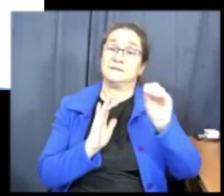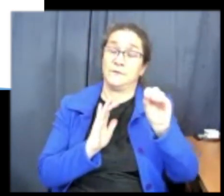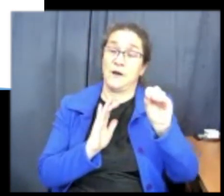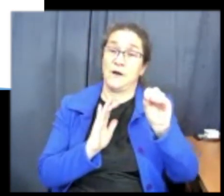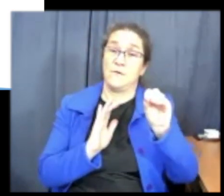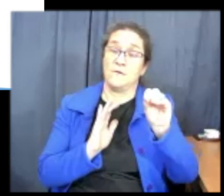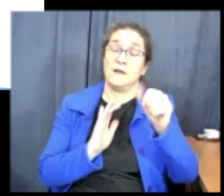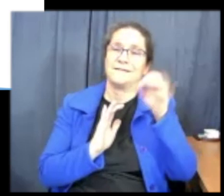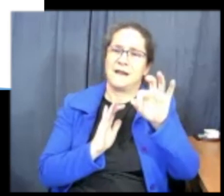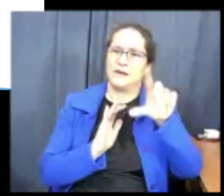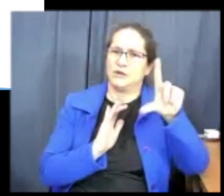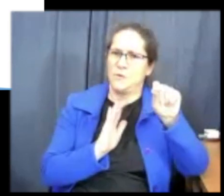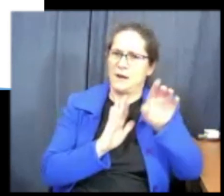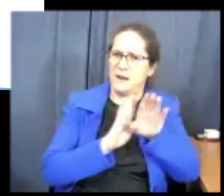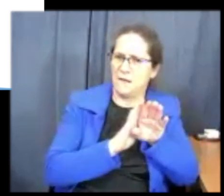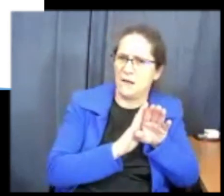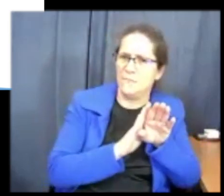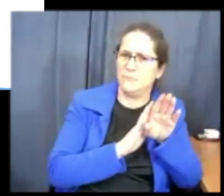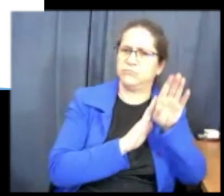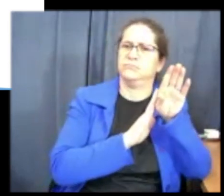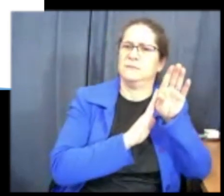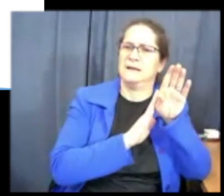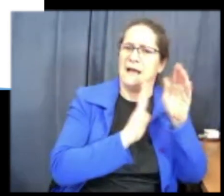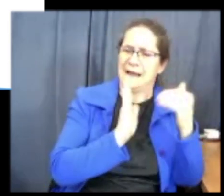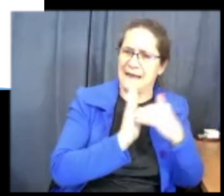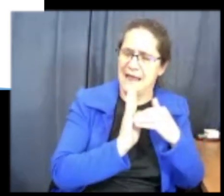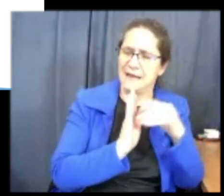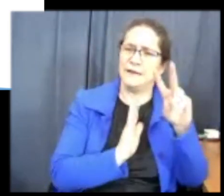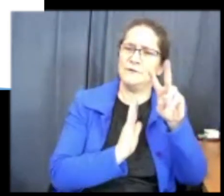the risk ratio increases again to 2.14.